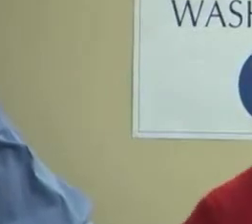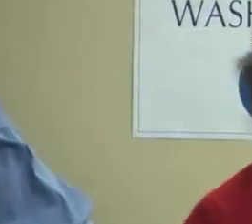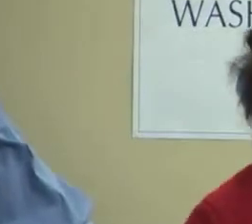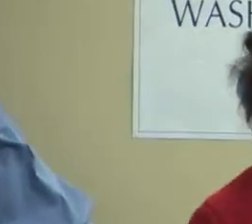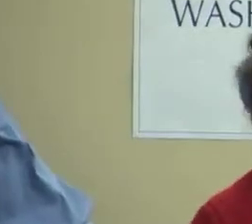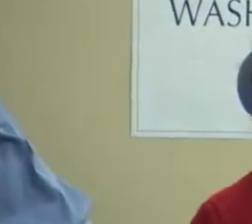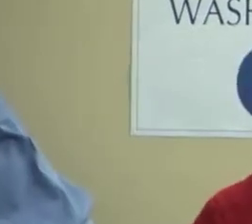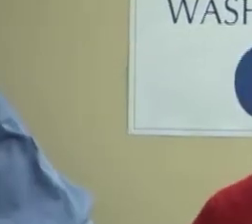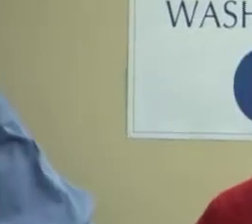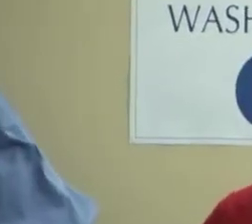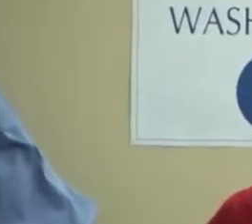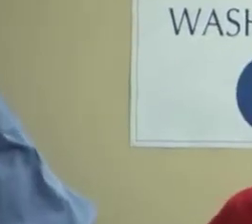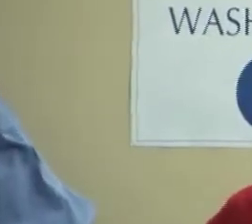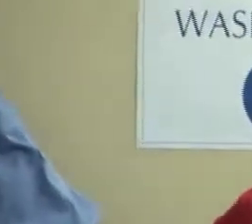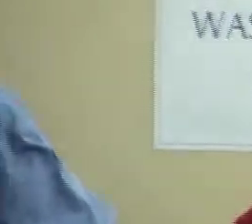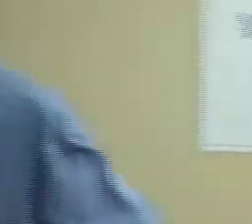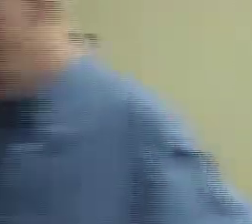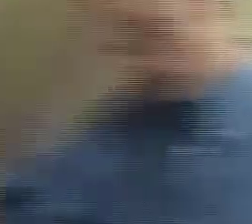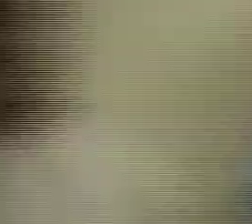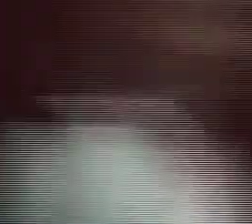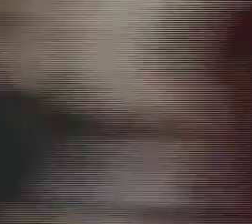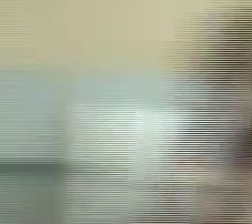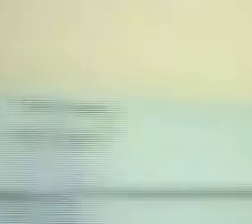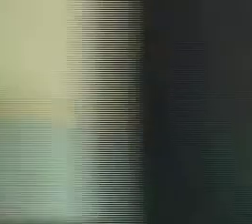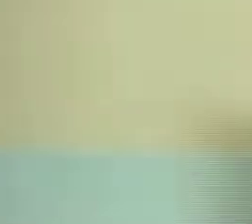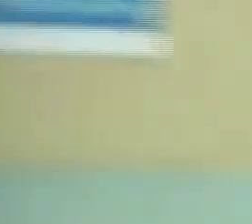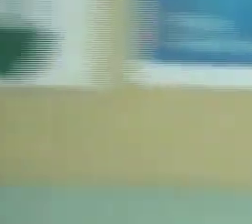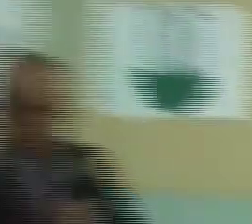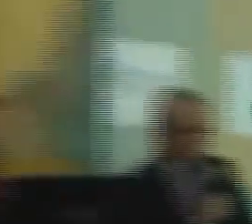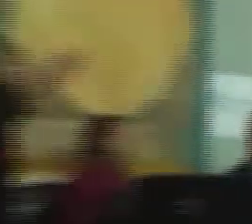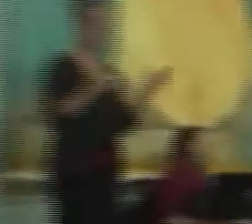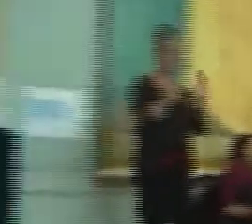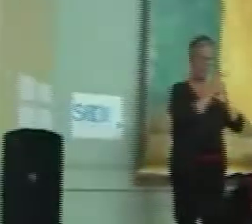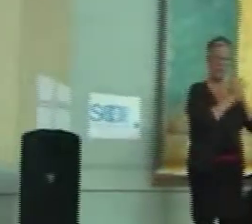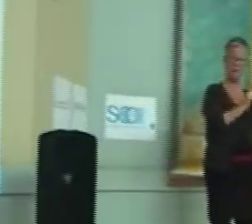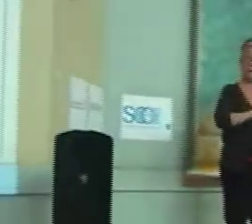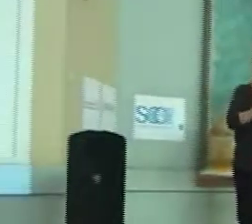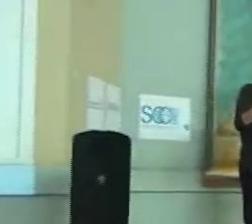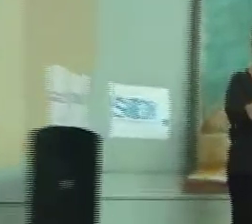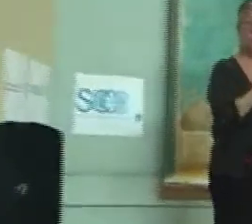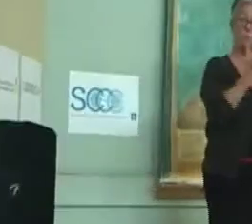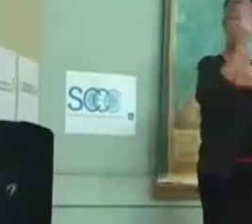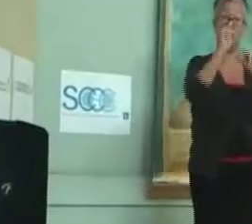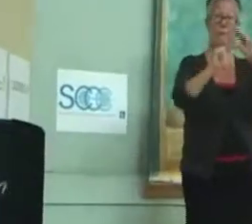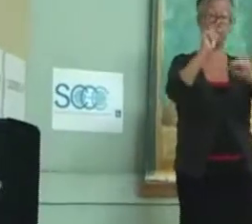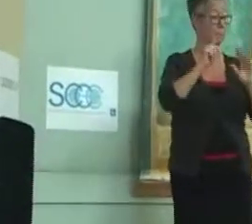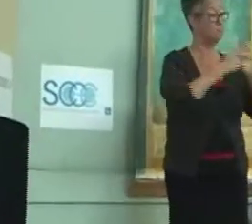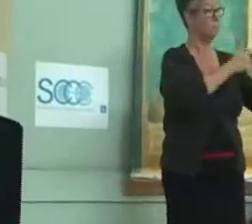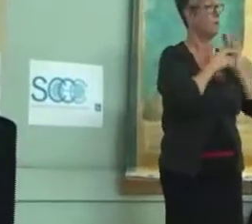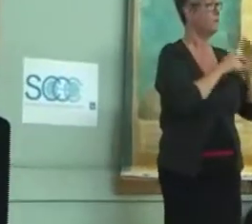[Joe Pantalone] Well, the law is clear. If it's a new building, you have to be accessible. Um, if somebody is not doing it,